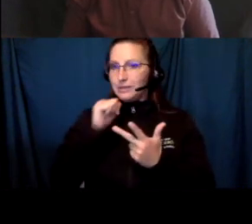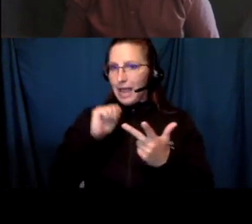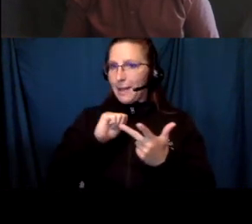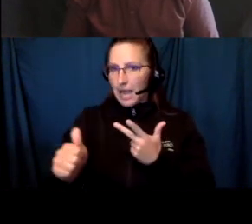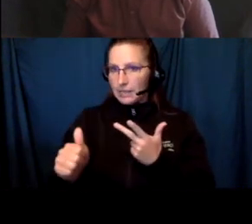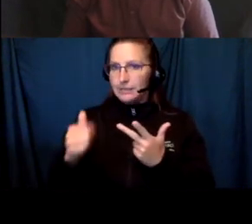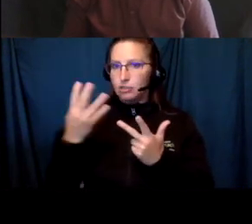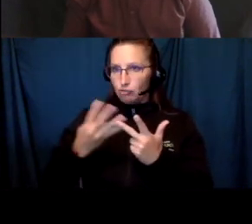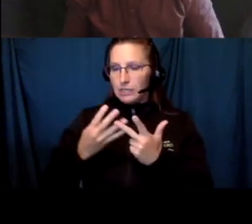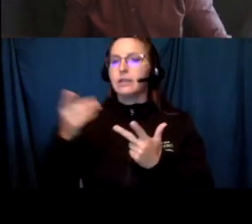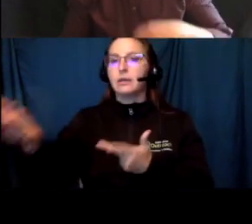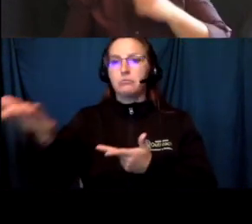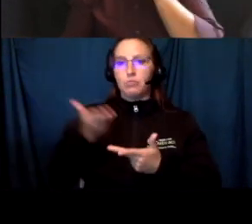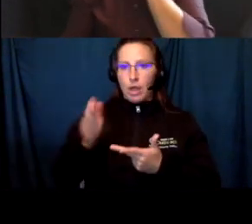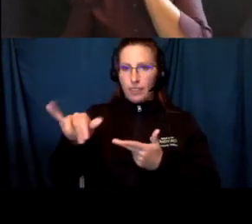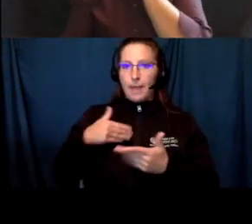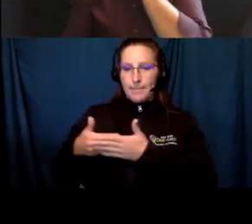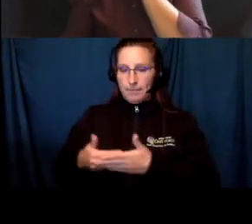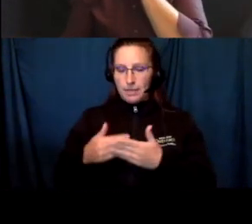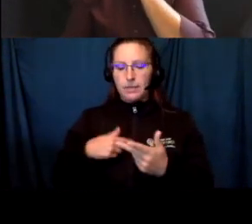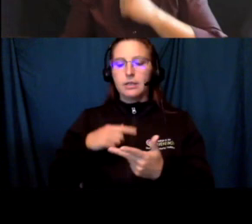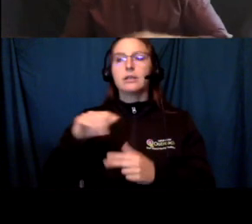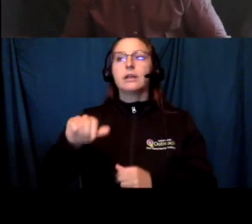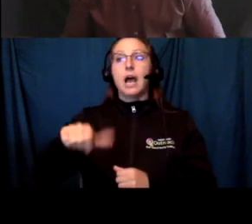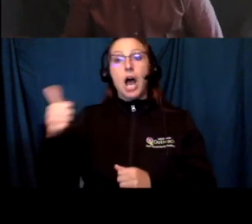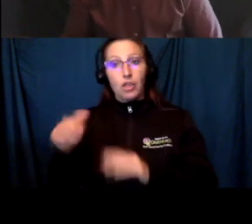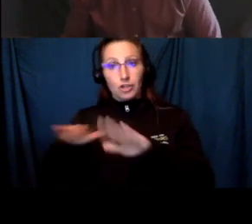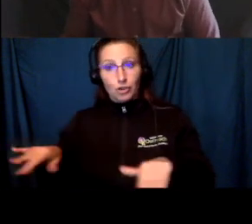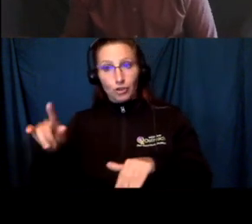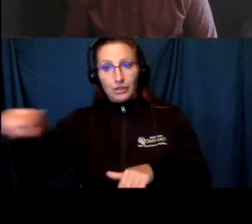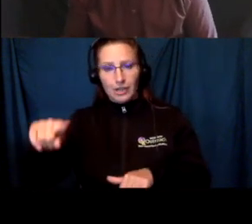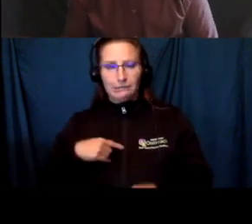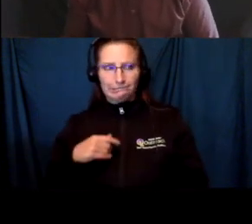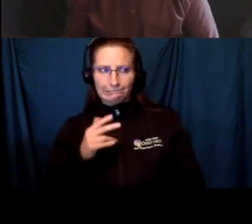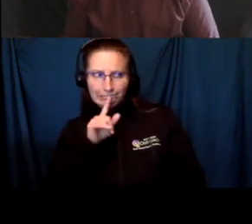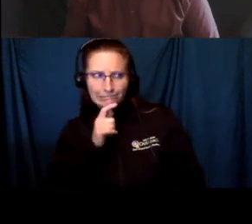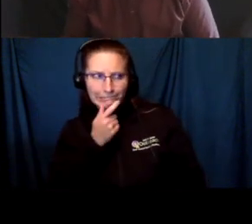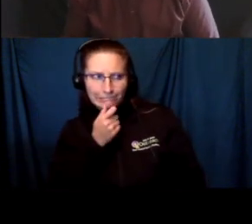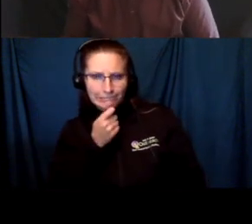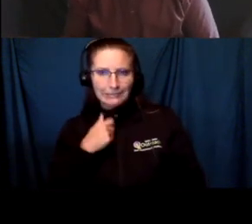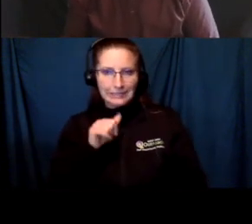there and then he also brought other children that they weren't quite sure and we found probably